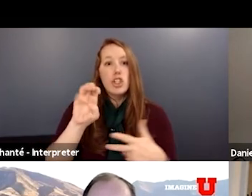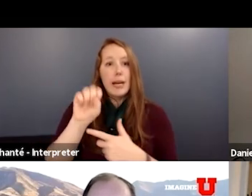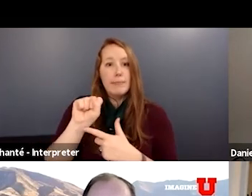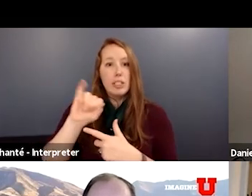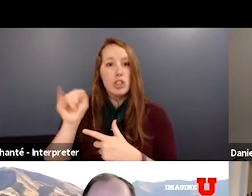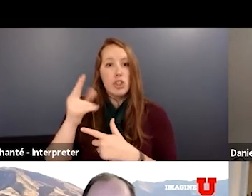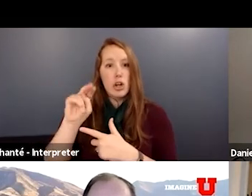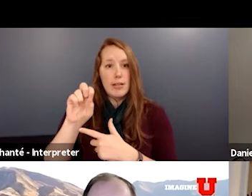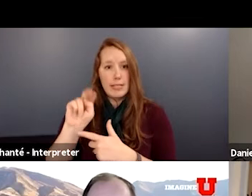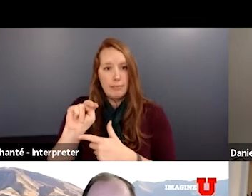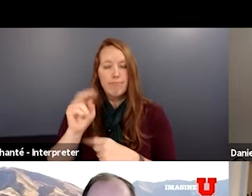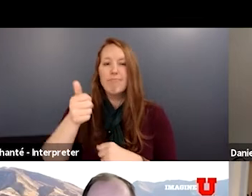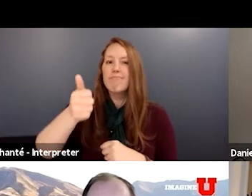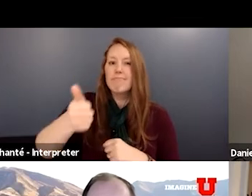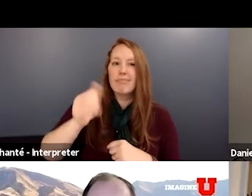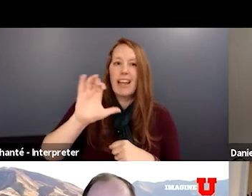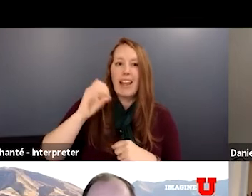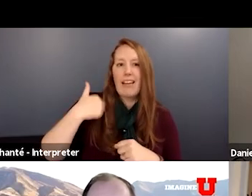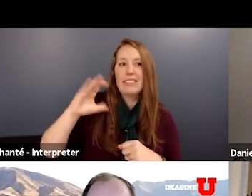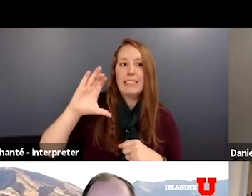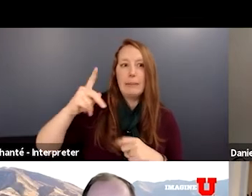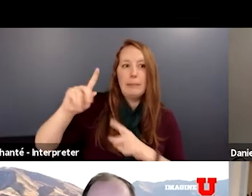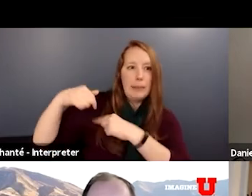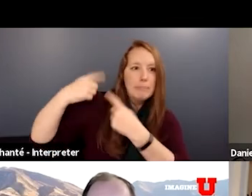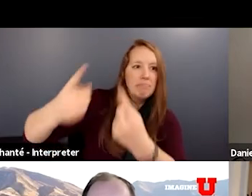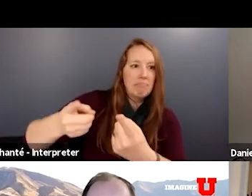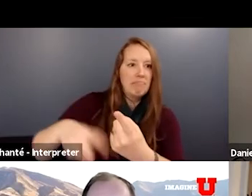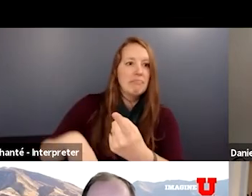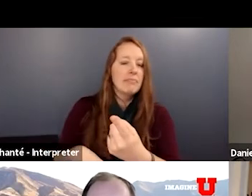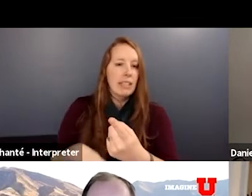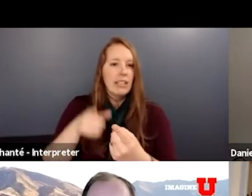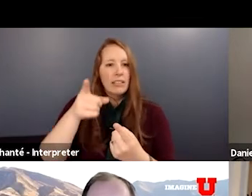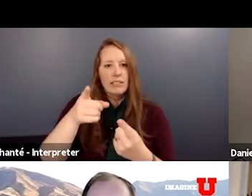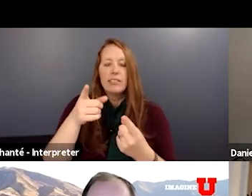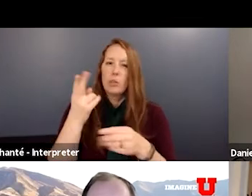cerebral palsy who has used a wheelchair most of his life.